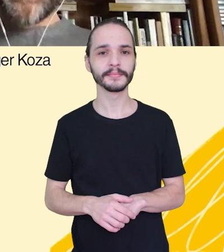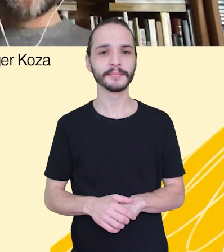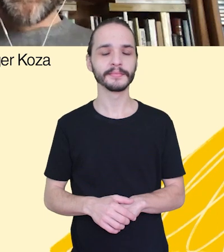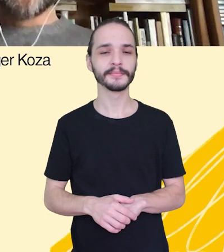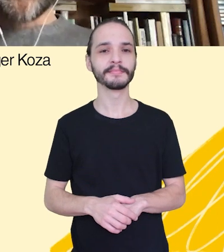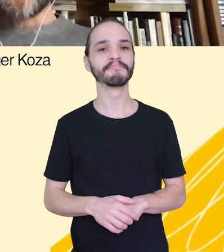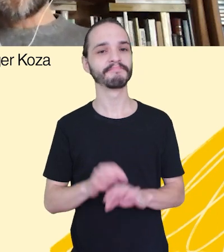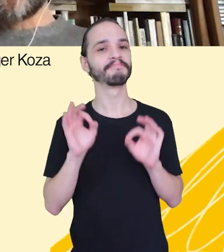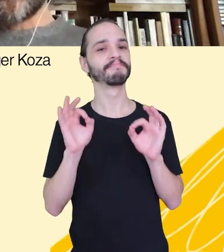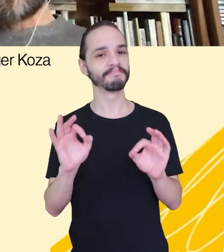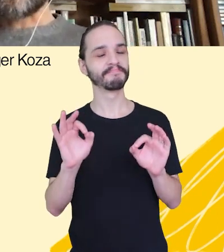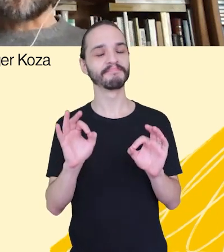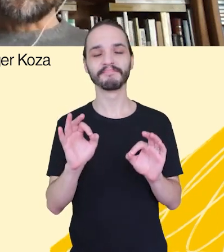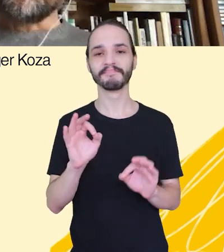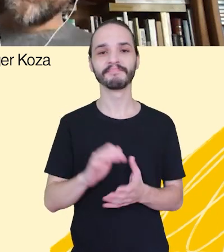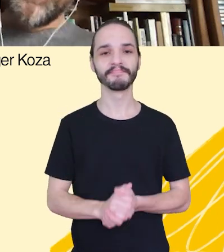That's for sure.